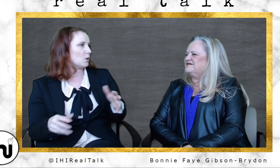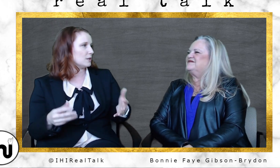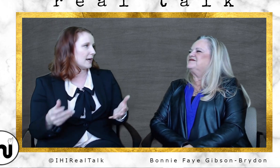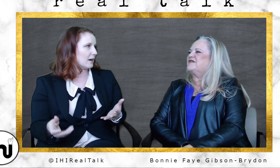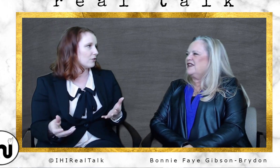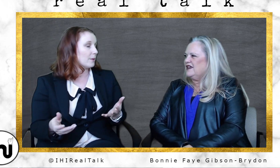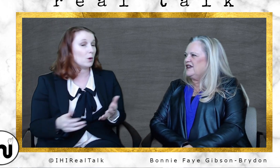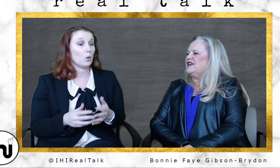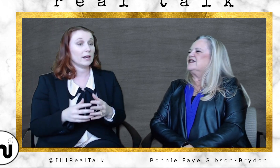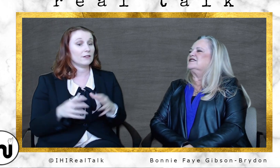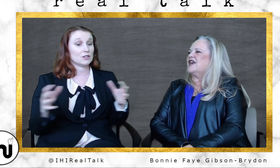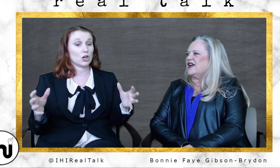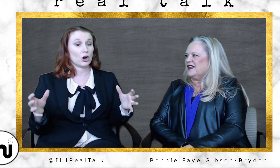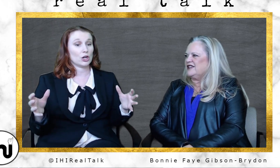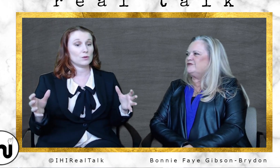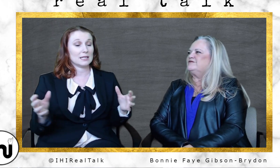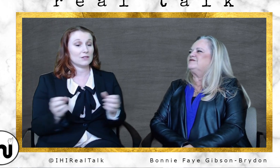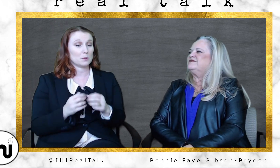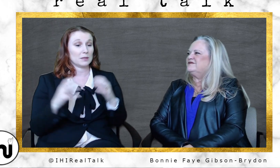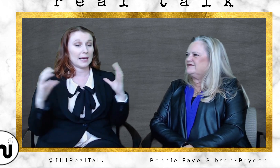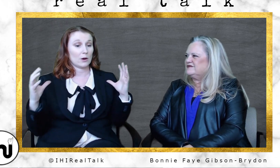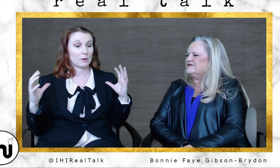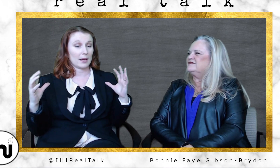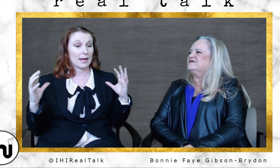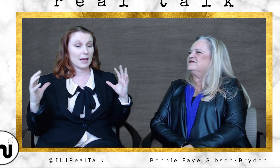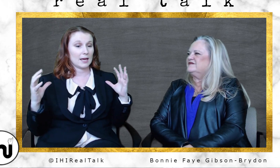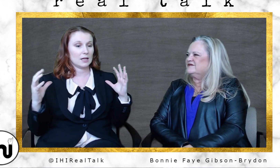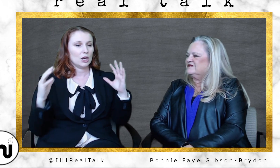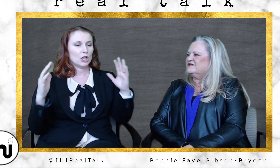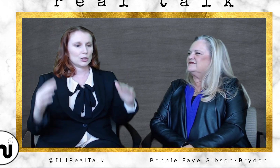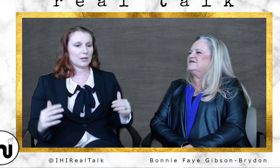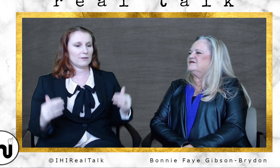to handle them and what-if scenarios even to play out in my head to even